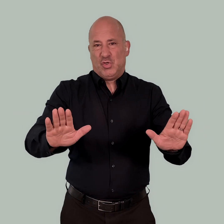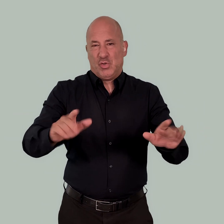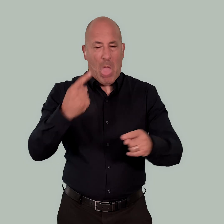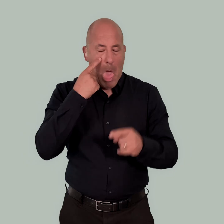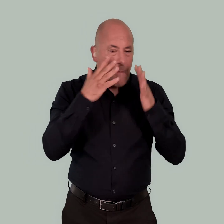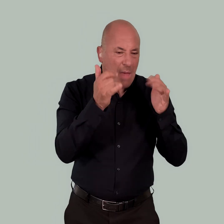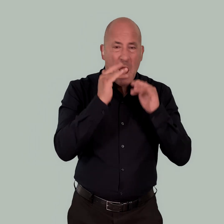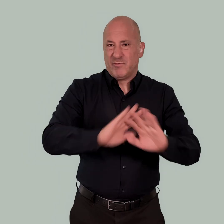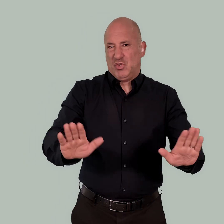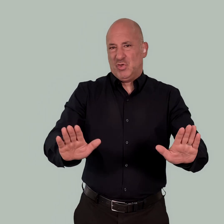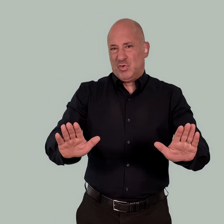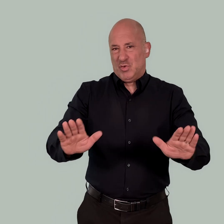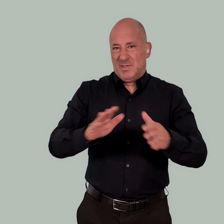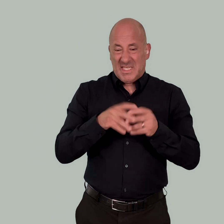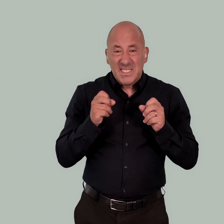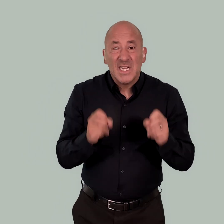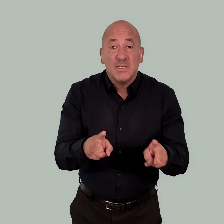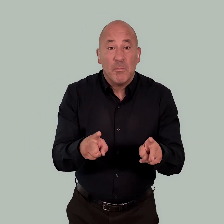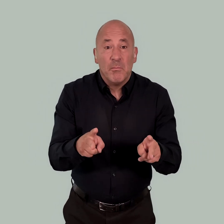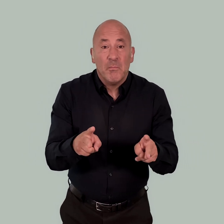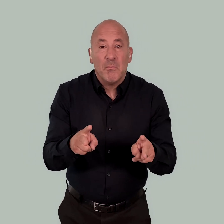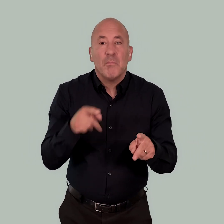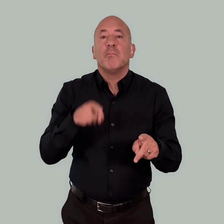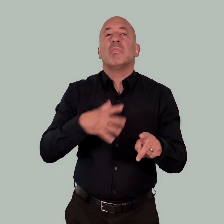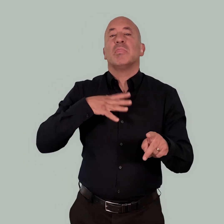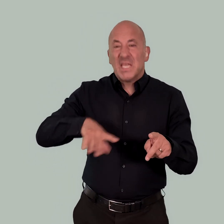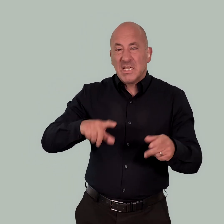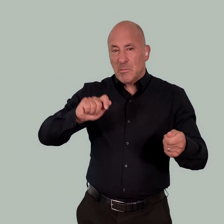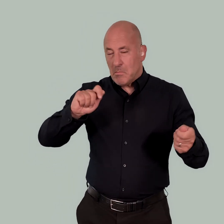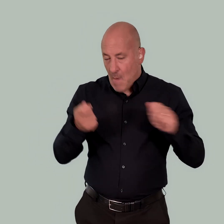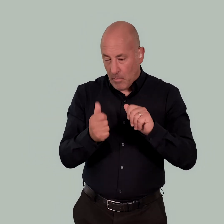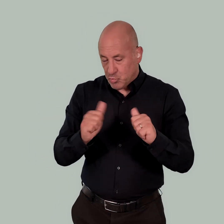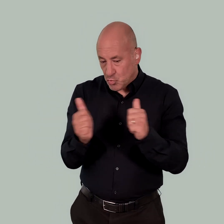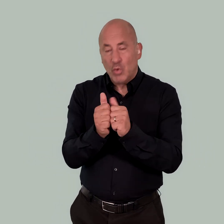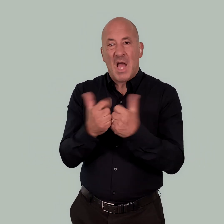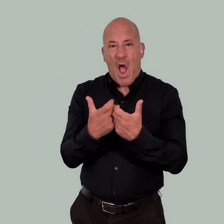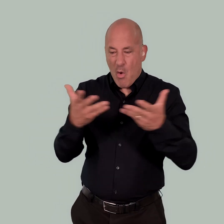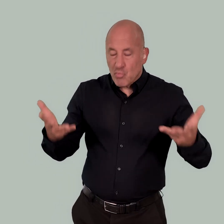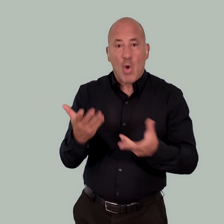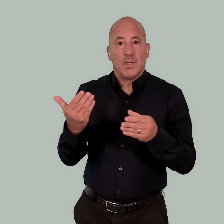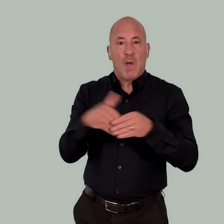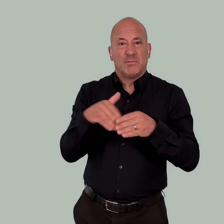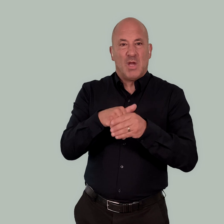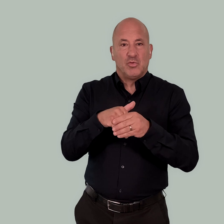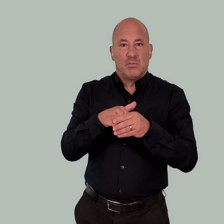Not another pilot. A system. Built around participation.